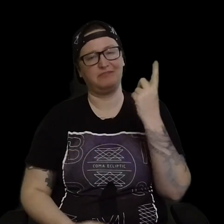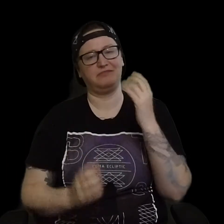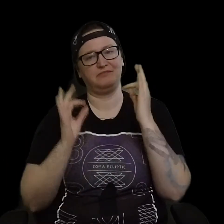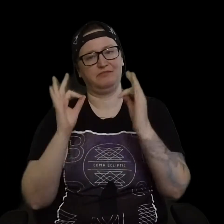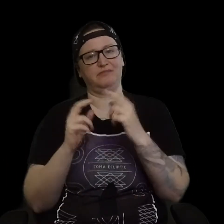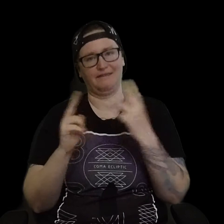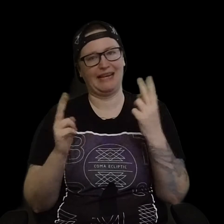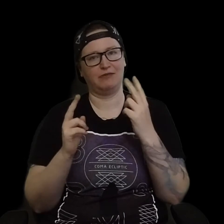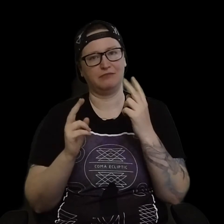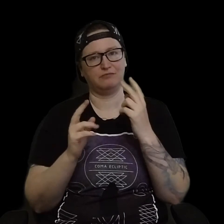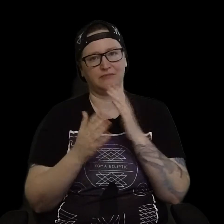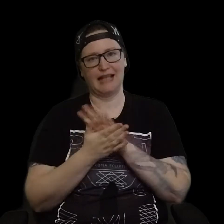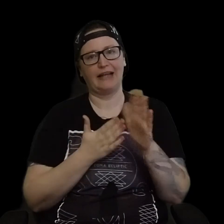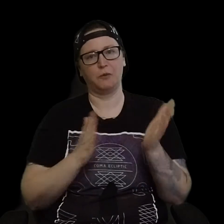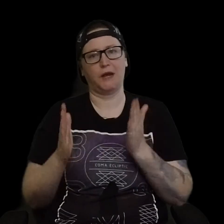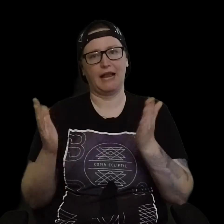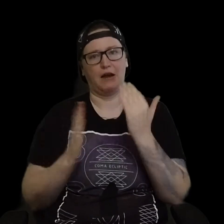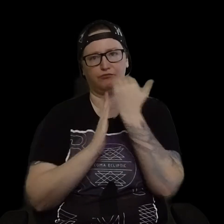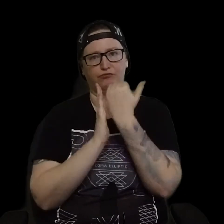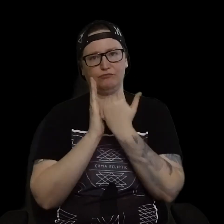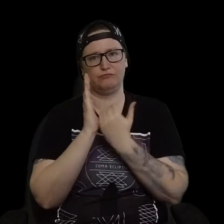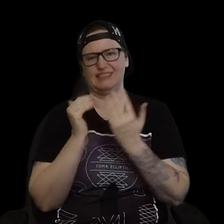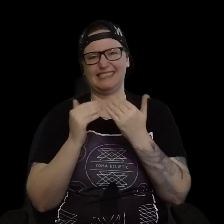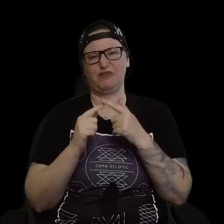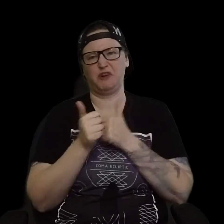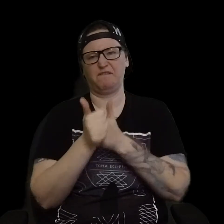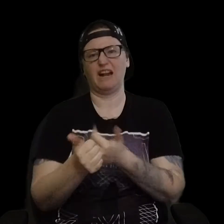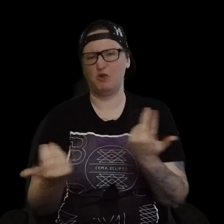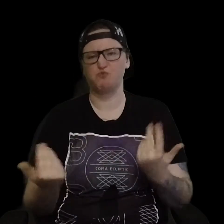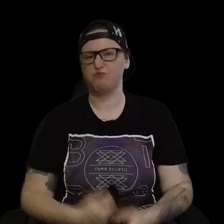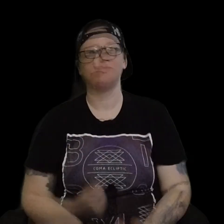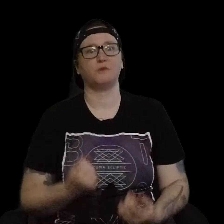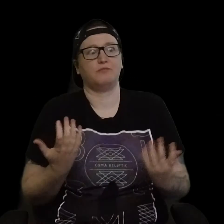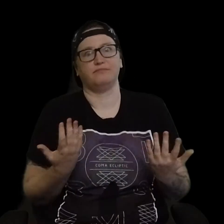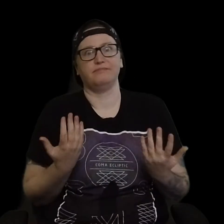a lot which is really cool so it's just a very good organization set up and easy to follow